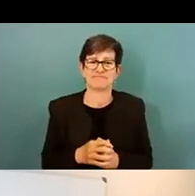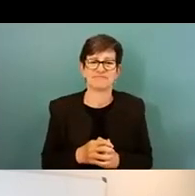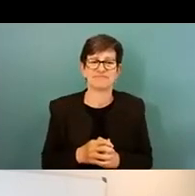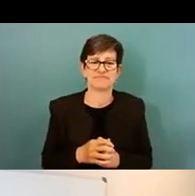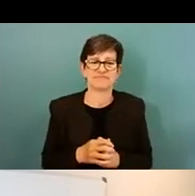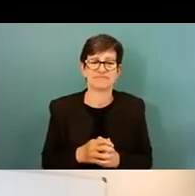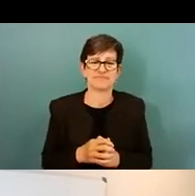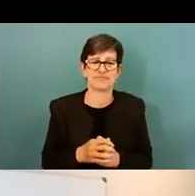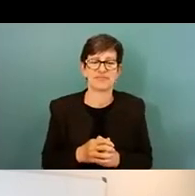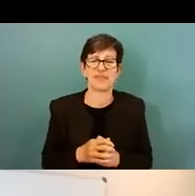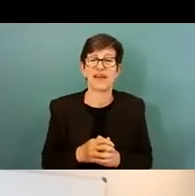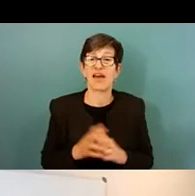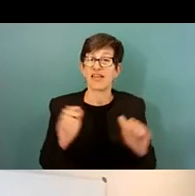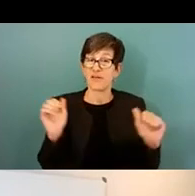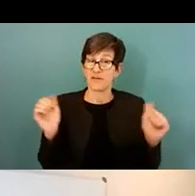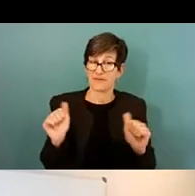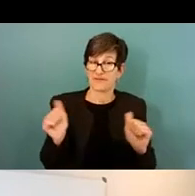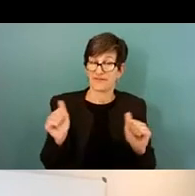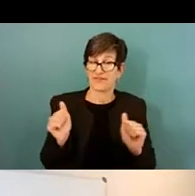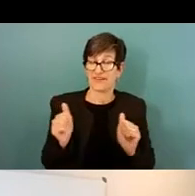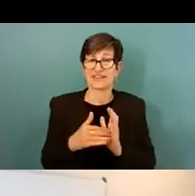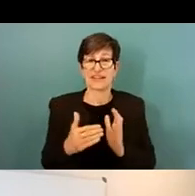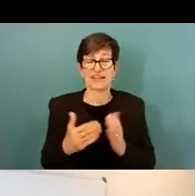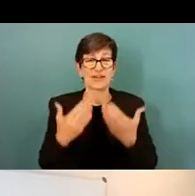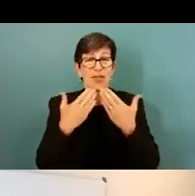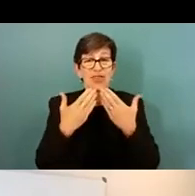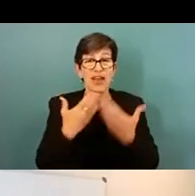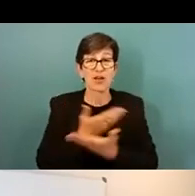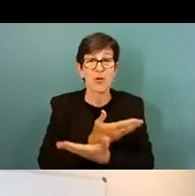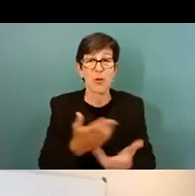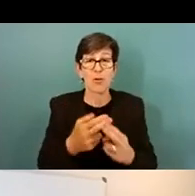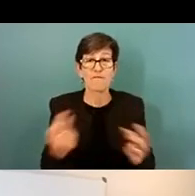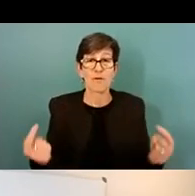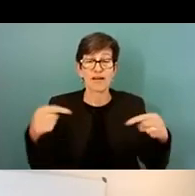it now. And thank you again all very much for attending. We're all pretty excited and